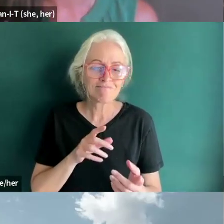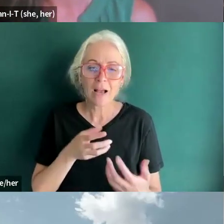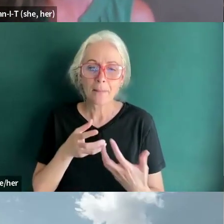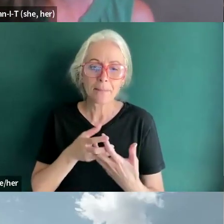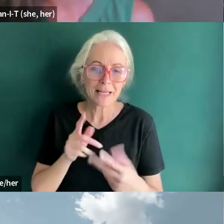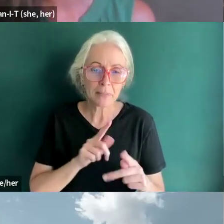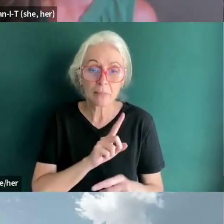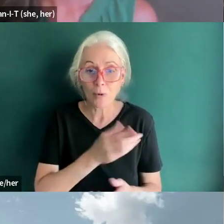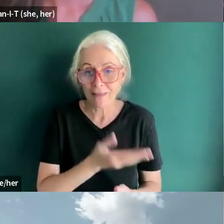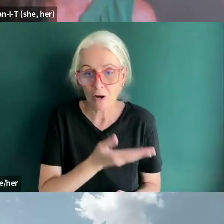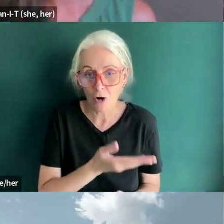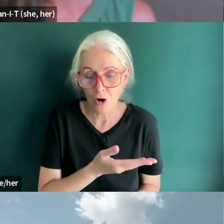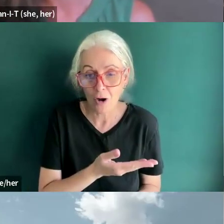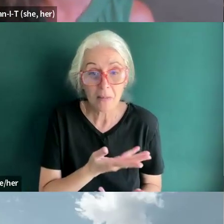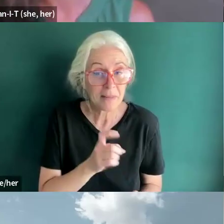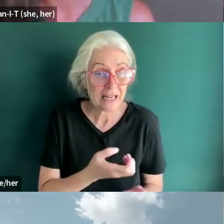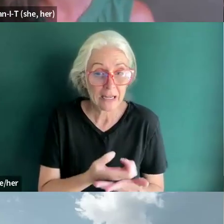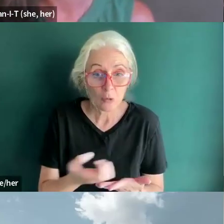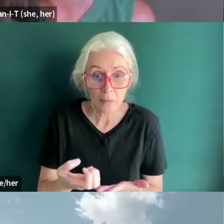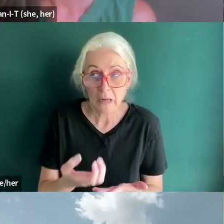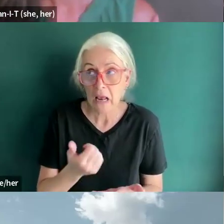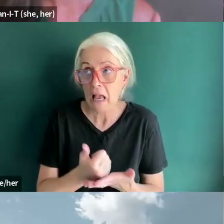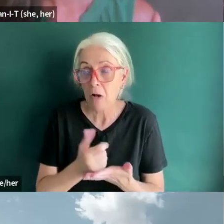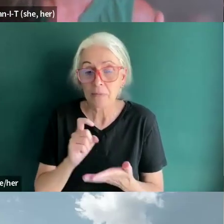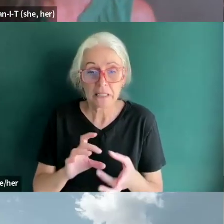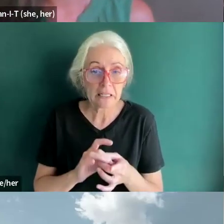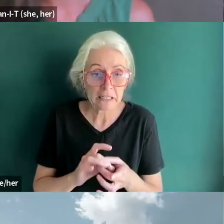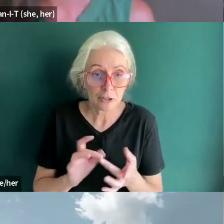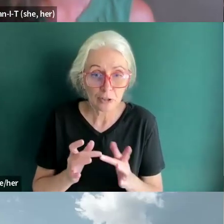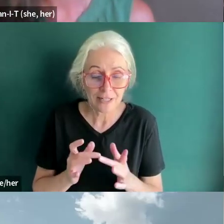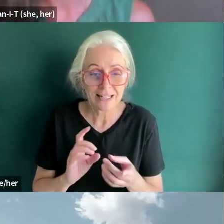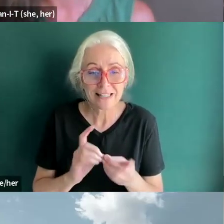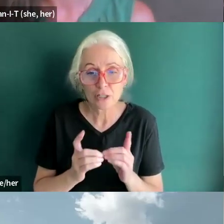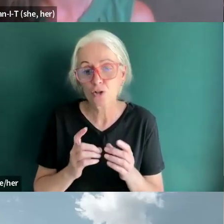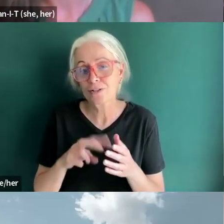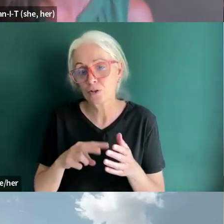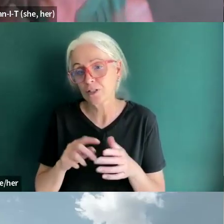that's a device or help getting connected to the internet, the digital literacy training itself,